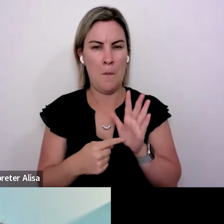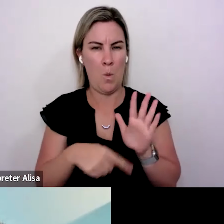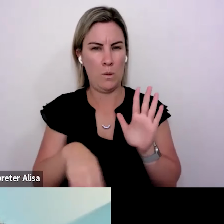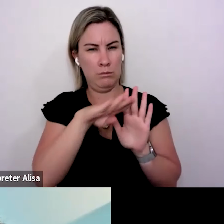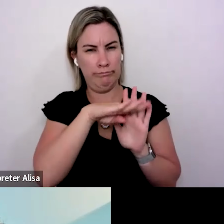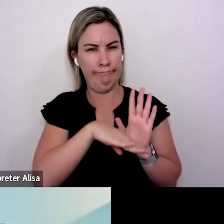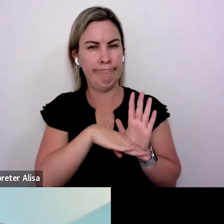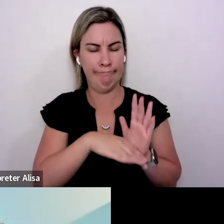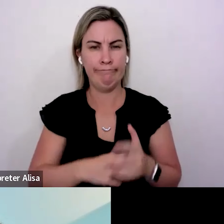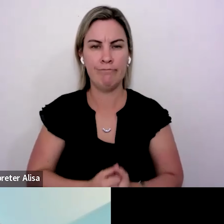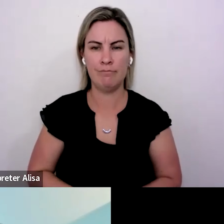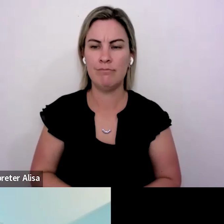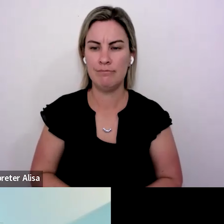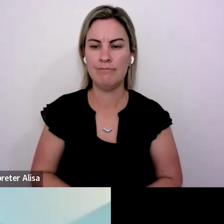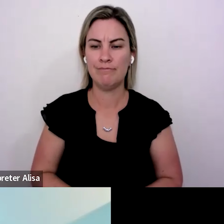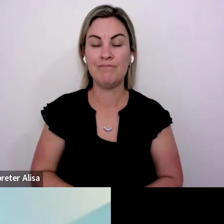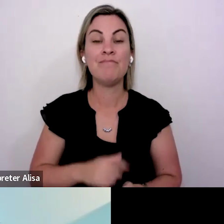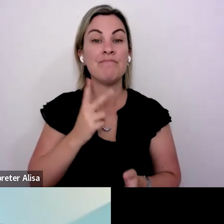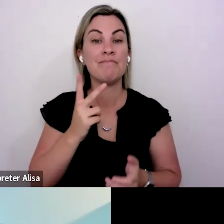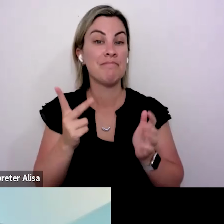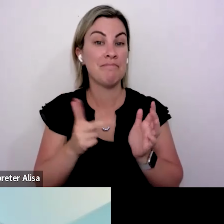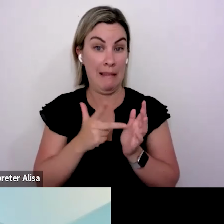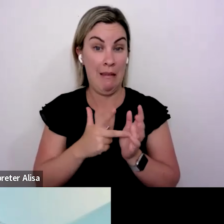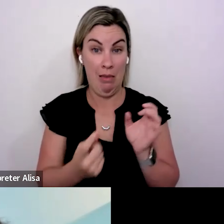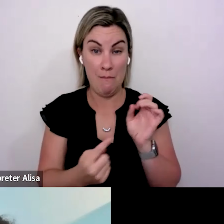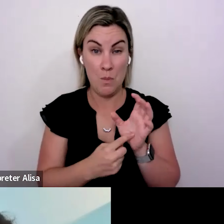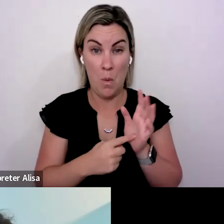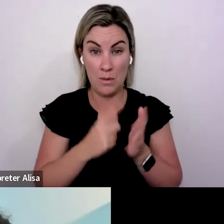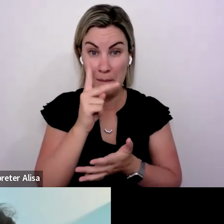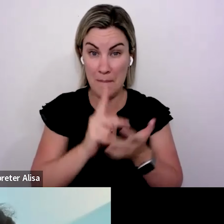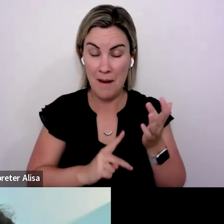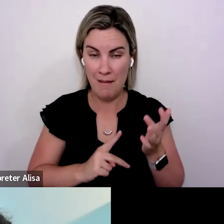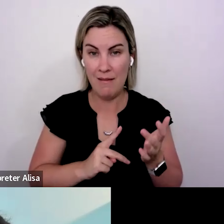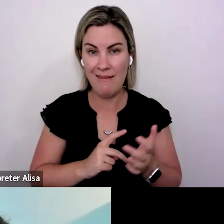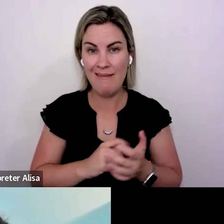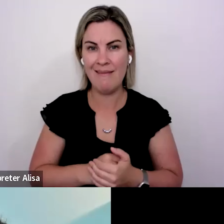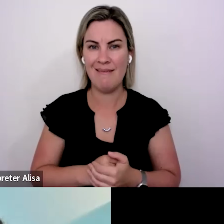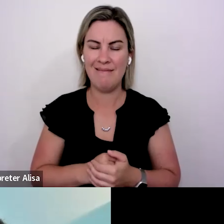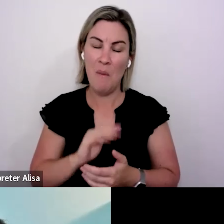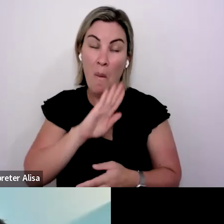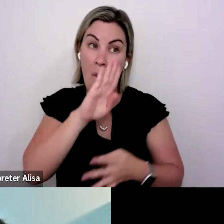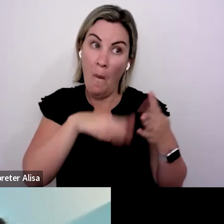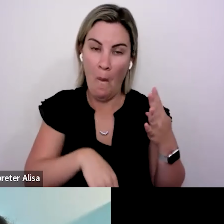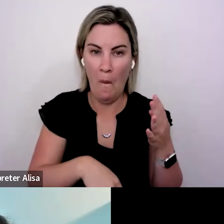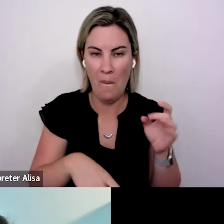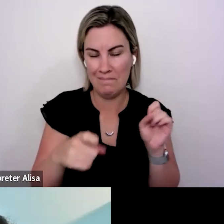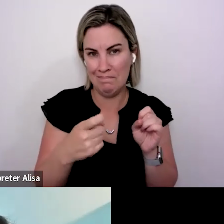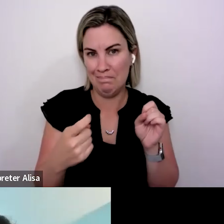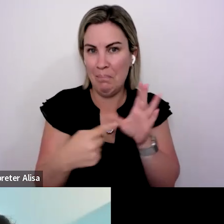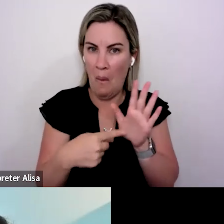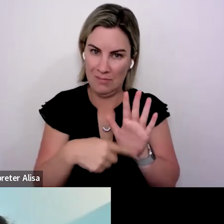And the other one that's really important as well, well, they're all important principles but the other one that's really